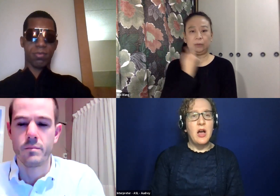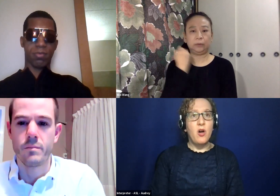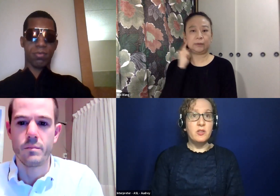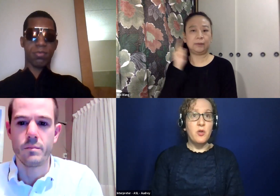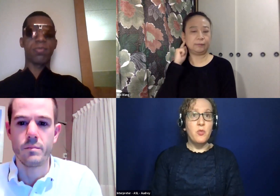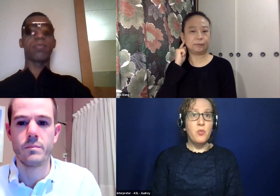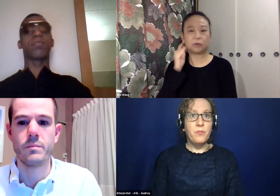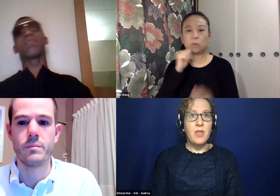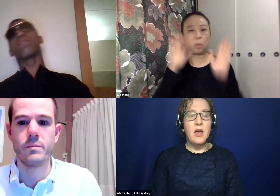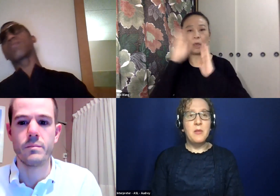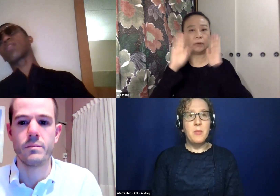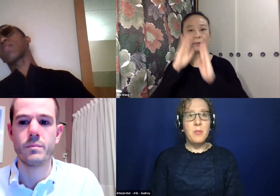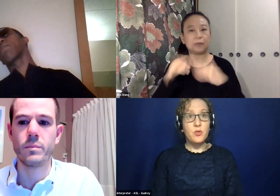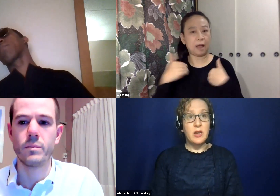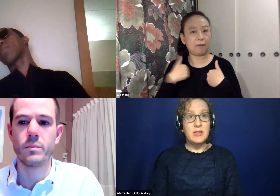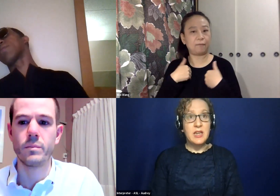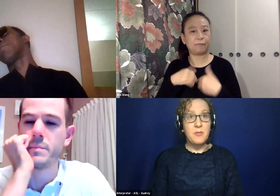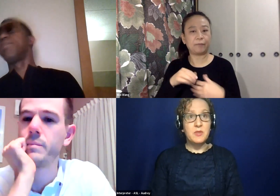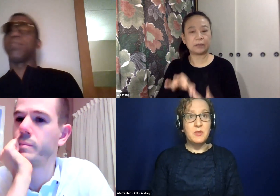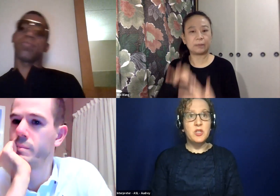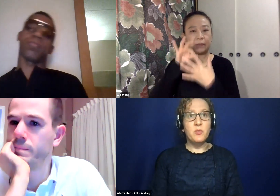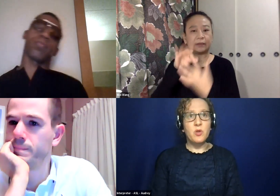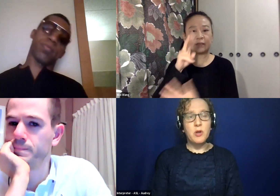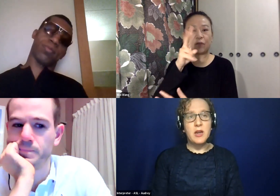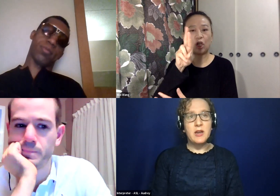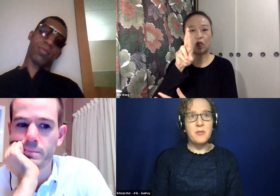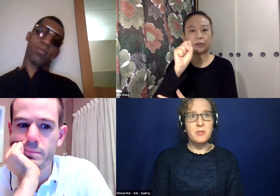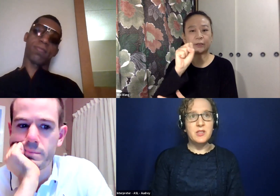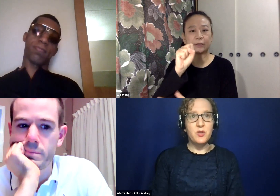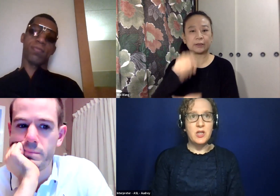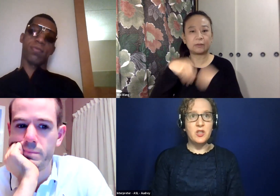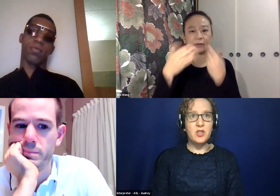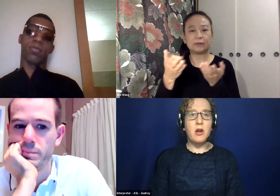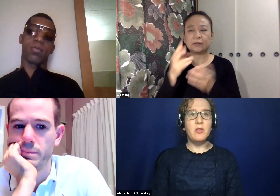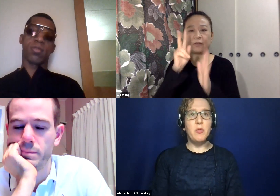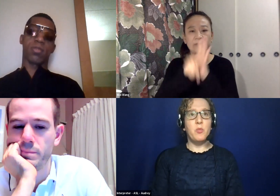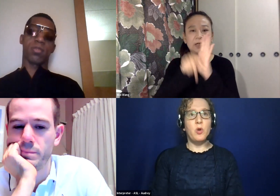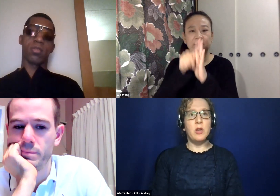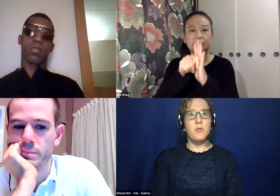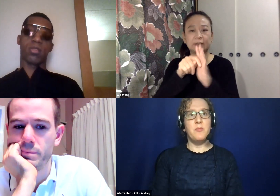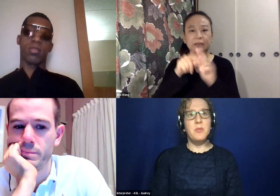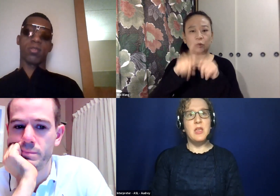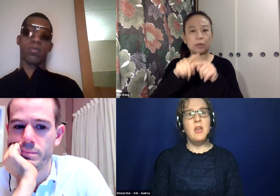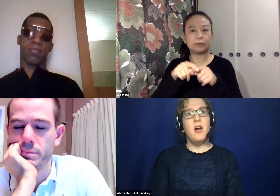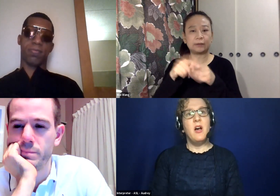also had to work in teams, which created some situations where they were working with me